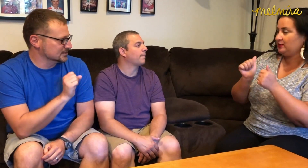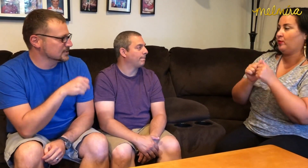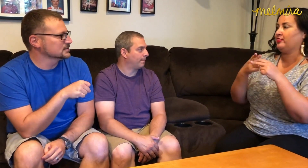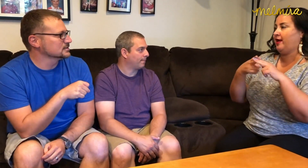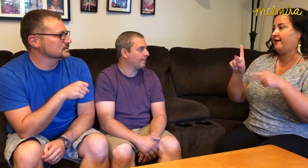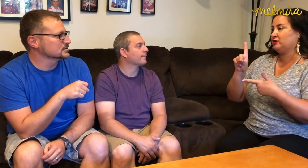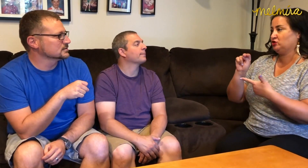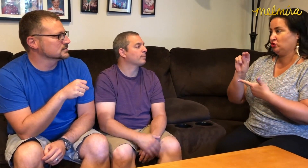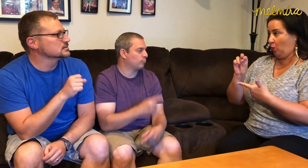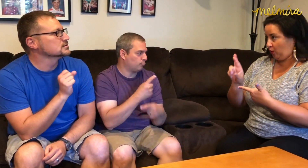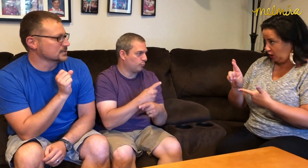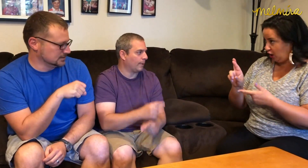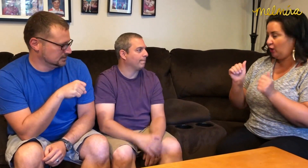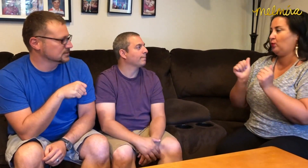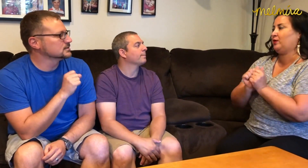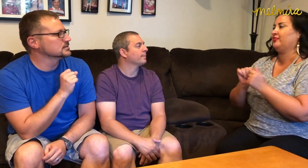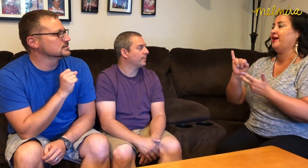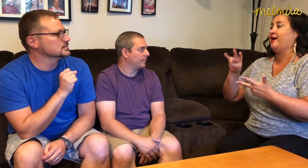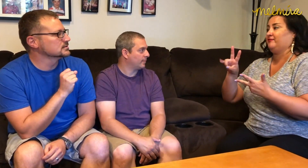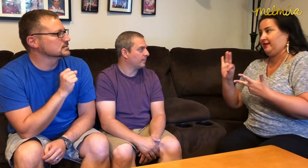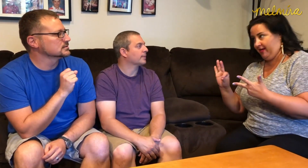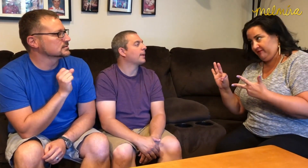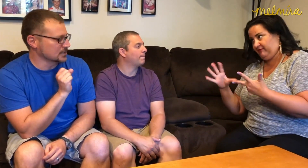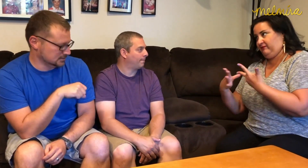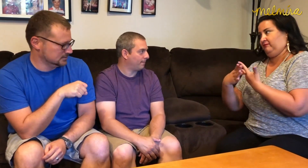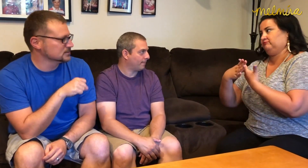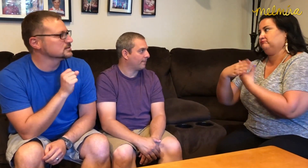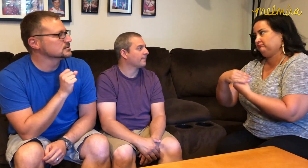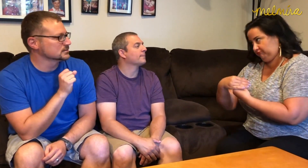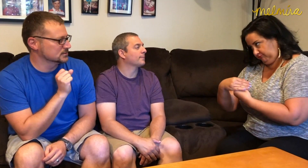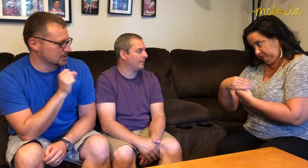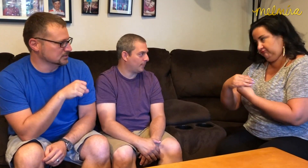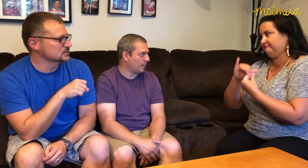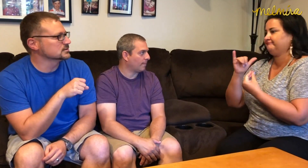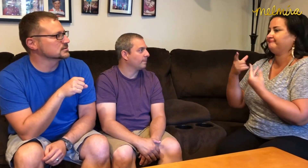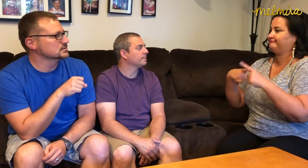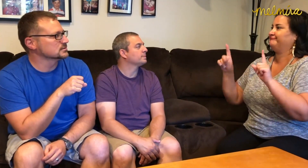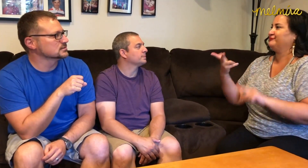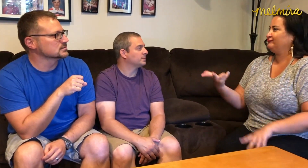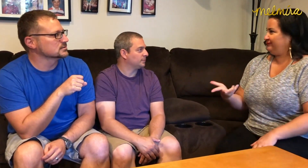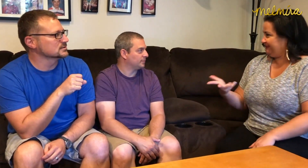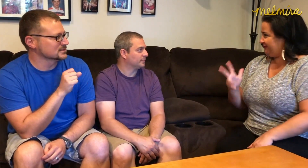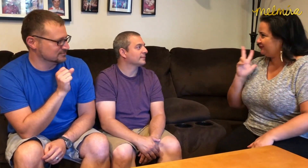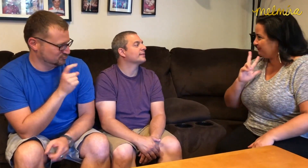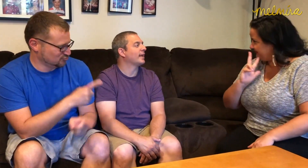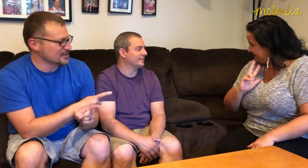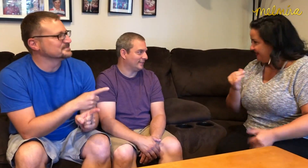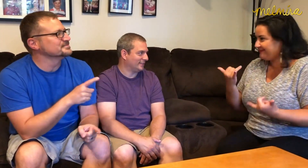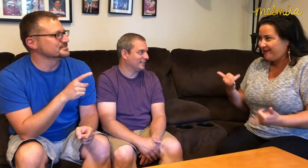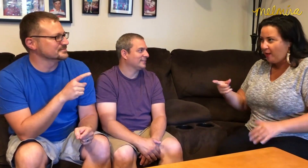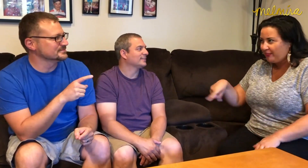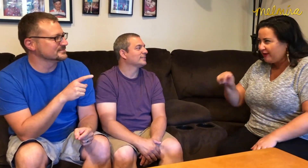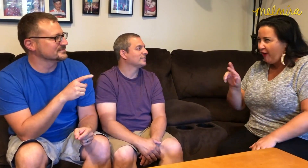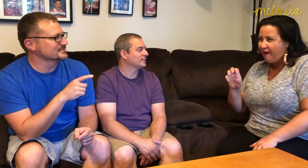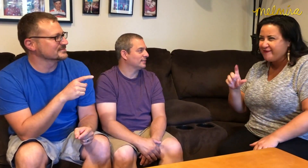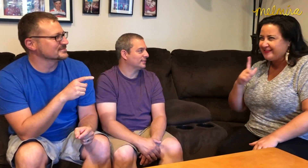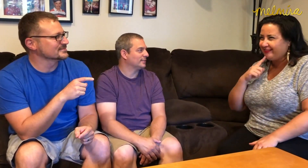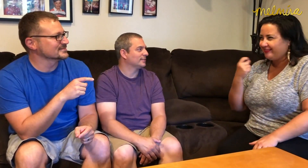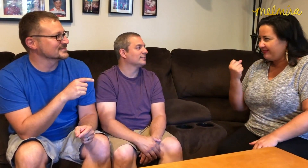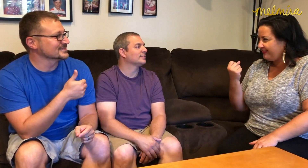with an egg donor and IVF, and you gave birth to a triplet. And now they are eleven...